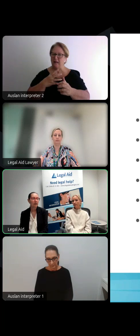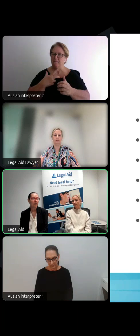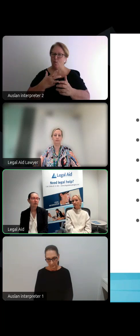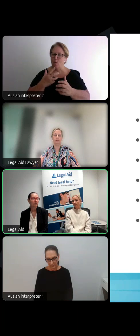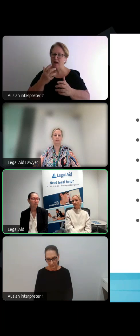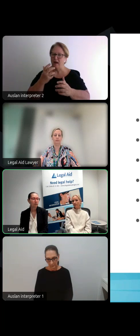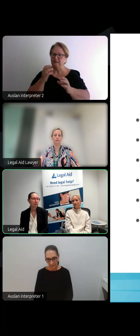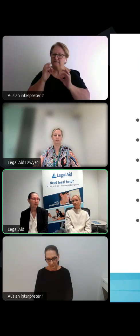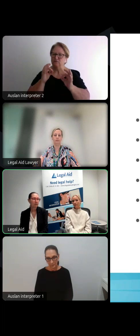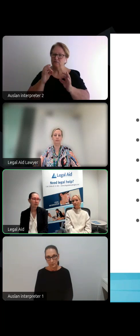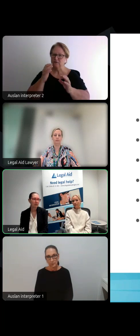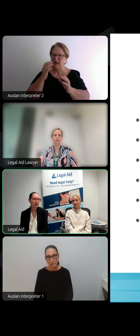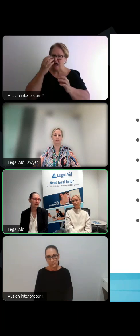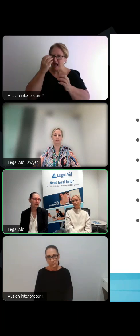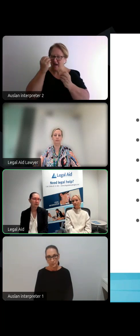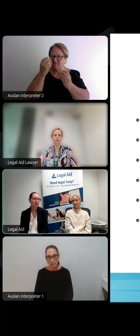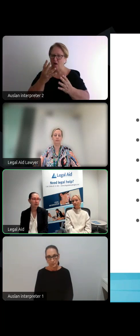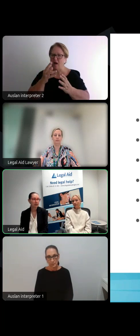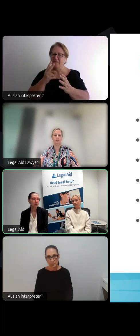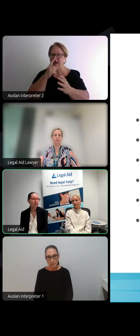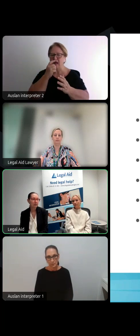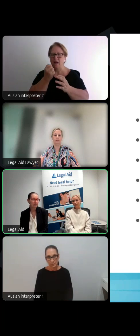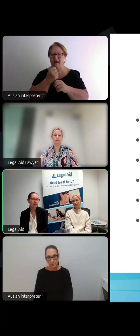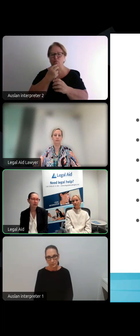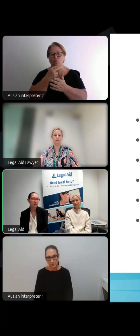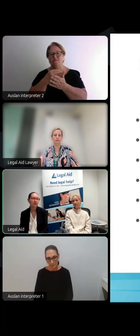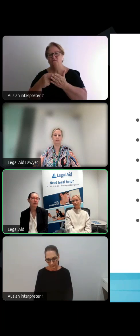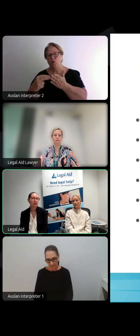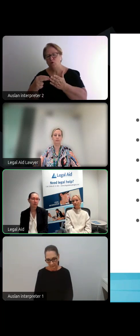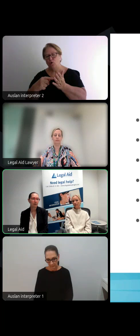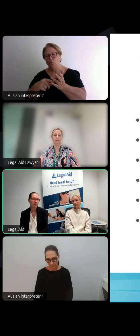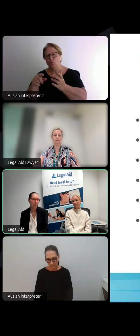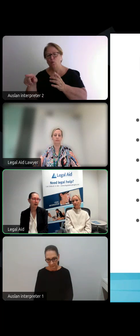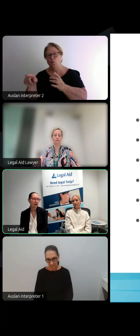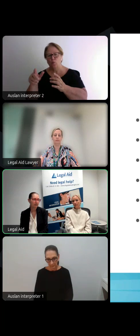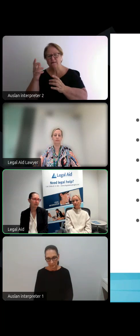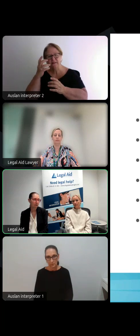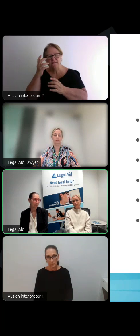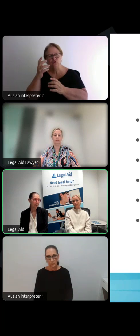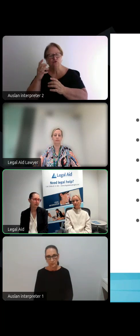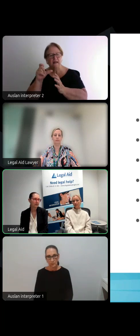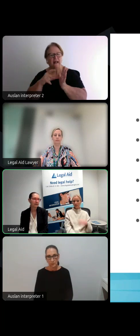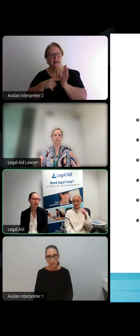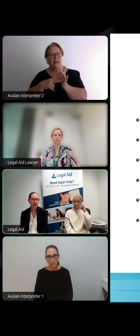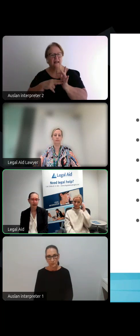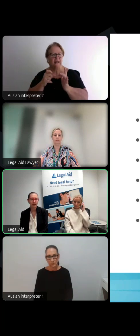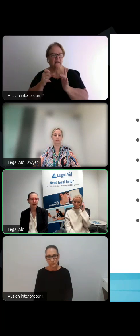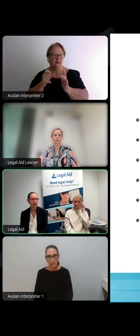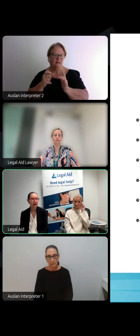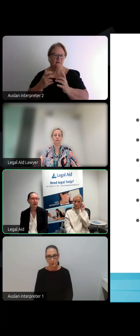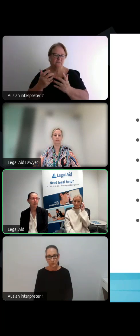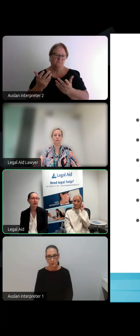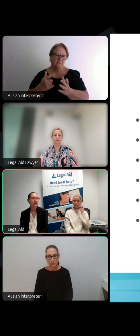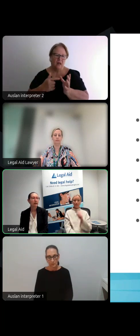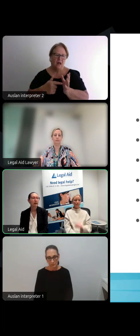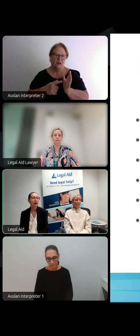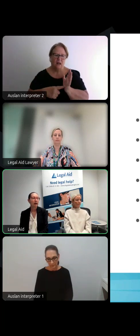then referrals can be made to specialist clinics run by the family law practice at legal aid.